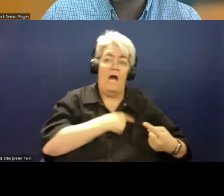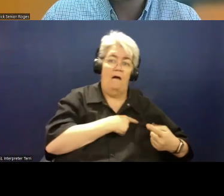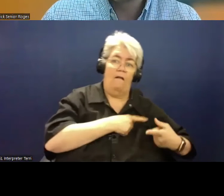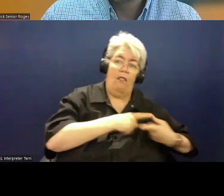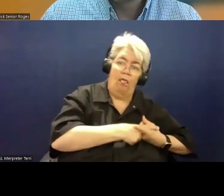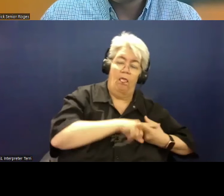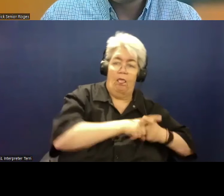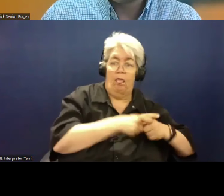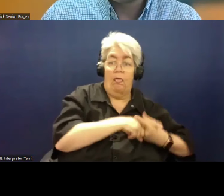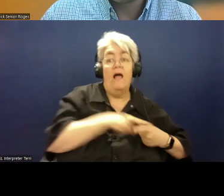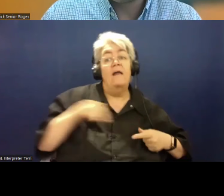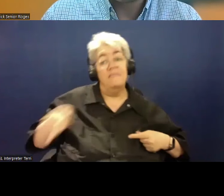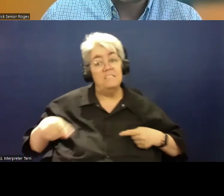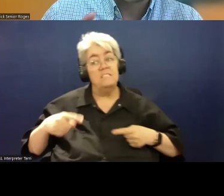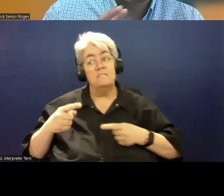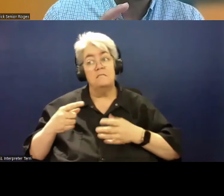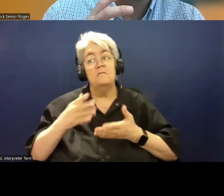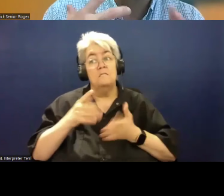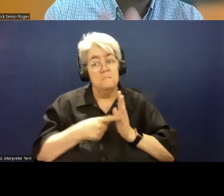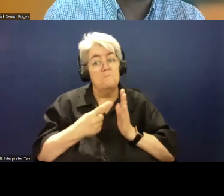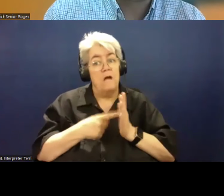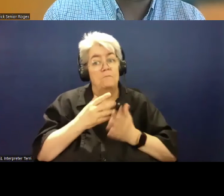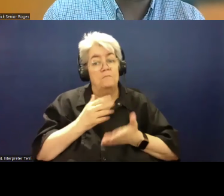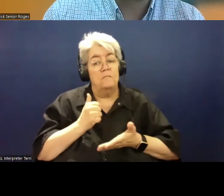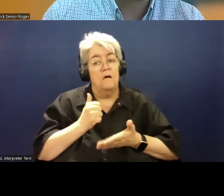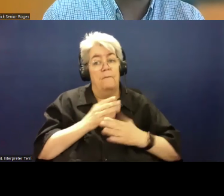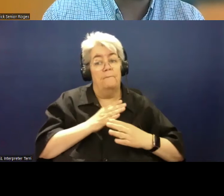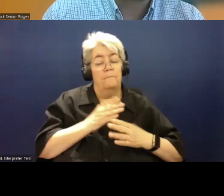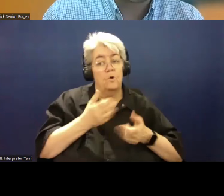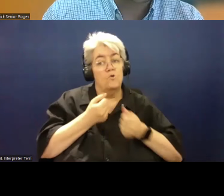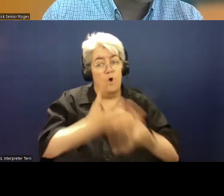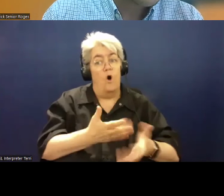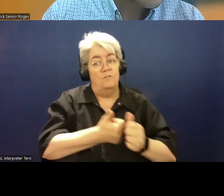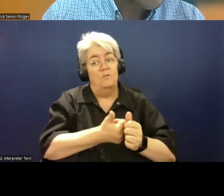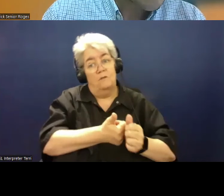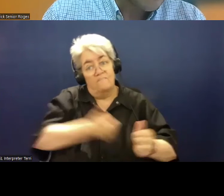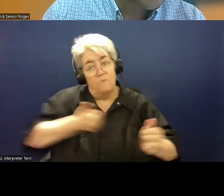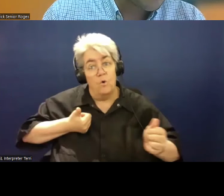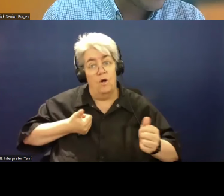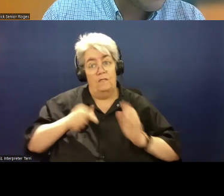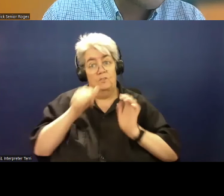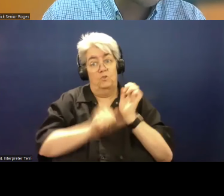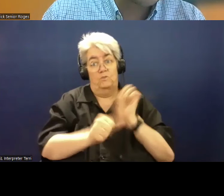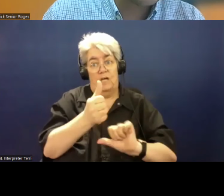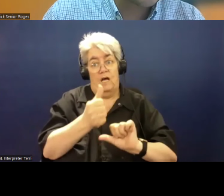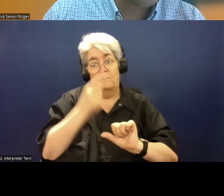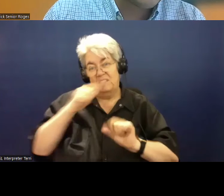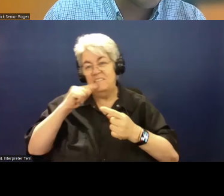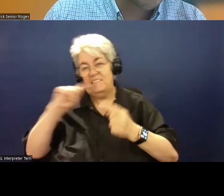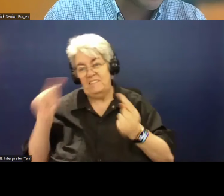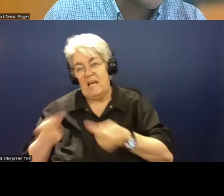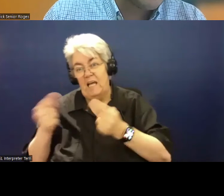FACTOR AND CAN SHAPE INTO THIS FORM. WE NEED TO CERTAINLY KEEP THAT IN MIND